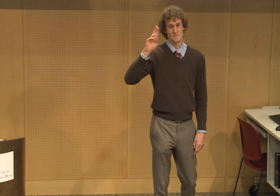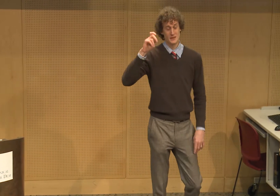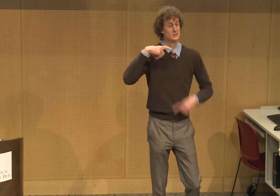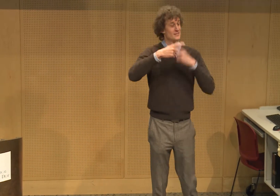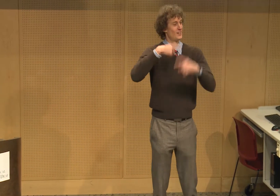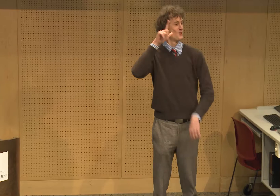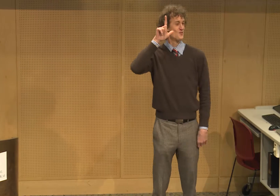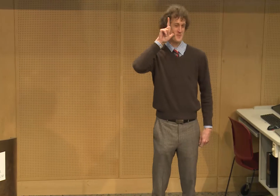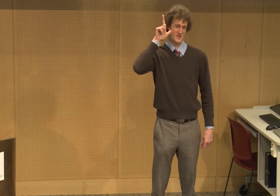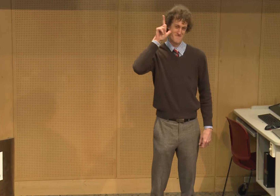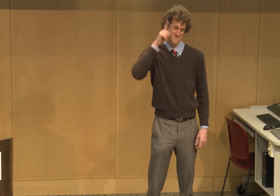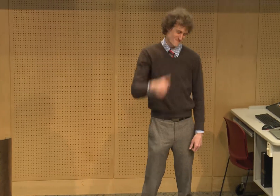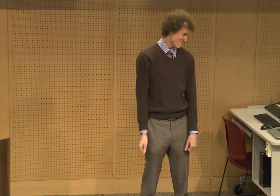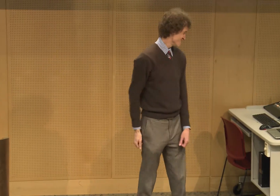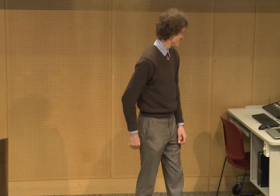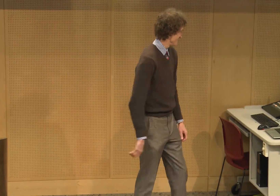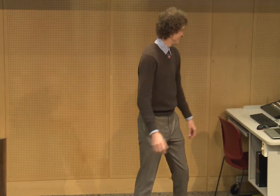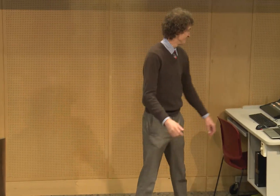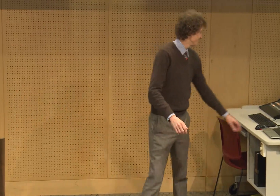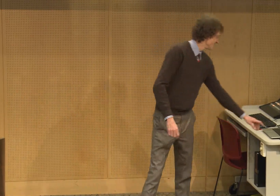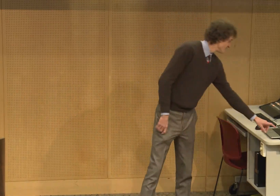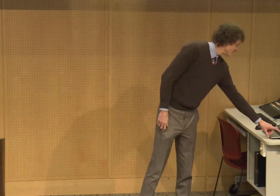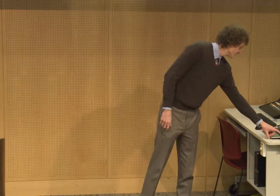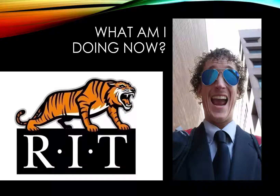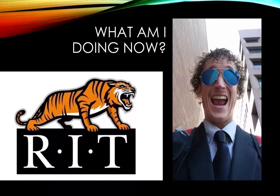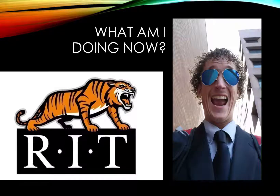As was mentioned, my name is Larwan Berke. This is my name sign.